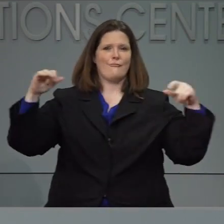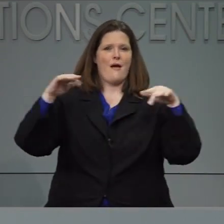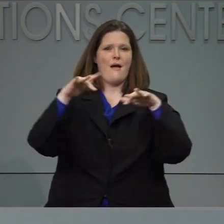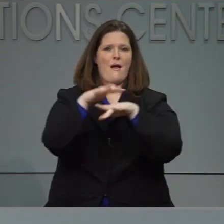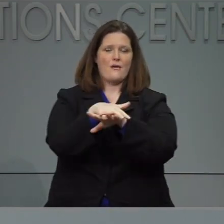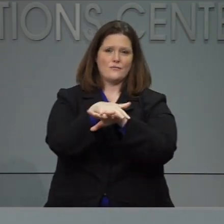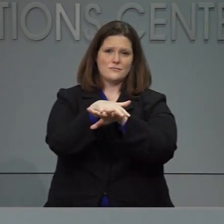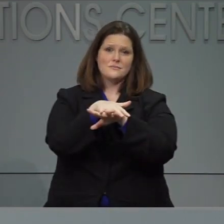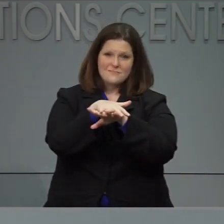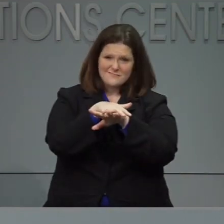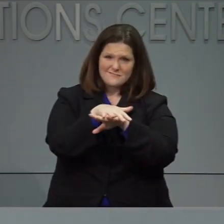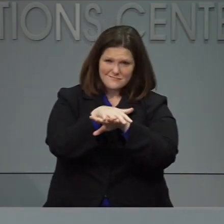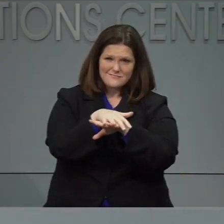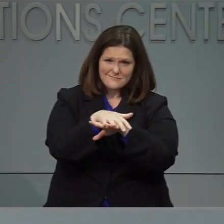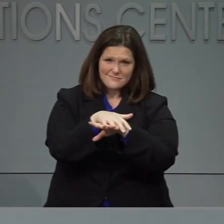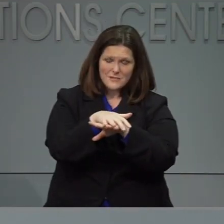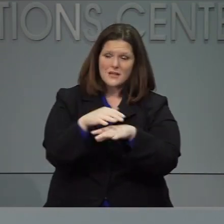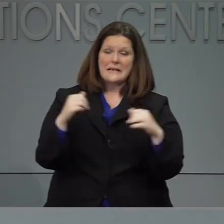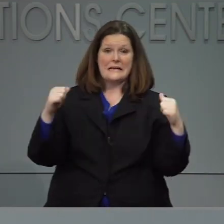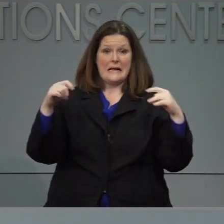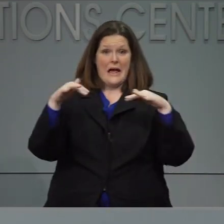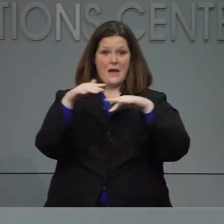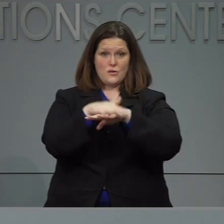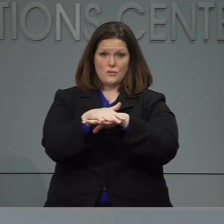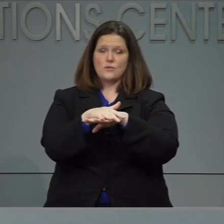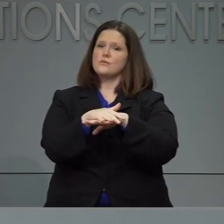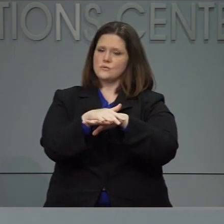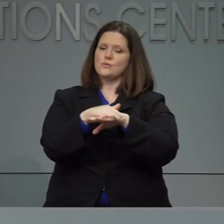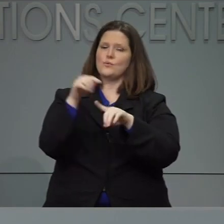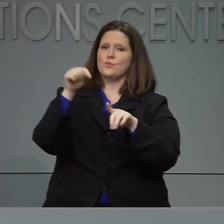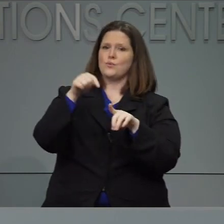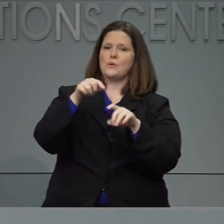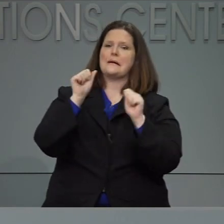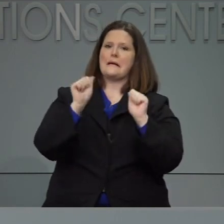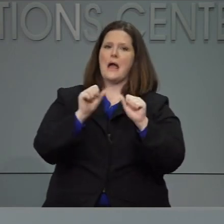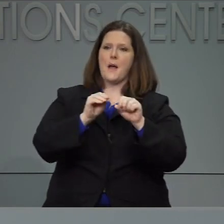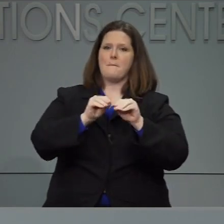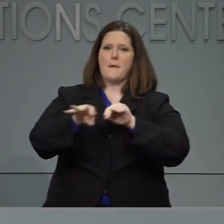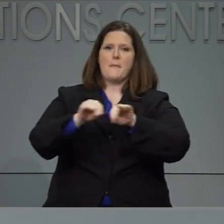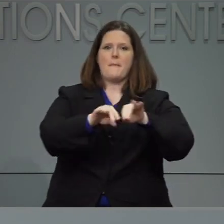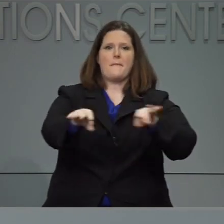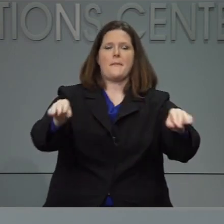GATHERINGS OF PEOPLE ARE MORE LIKELY TO BECOME SUPER SPREADER EVENTS.